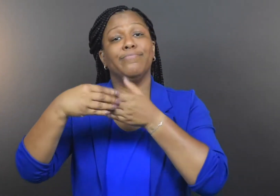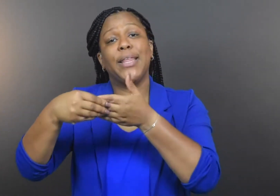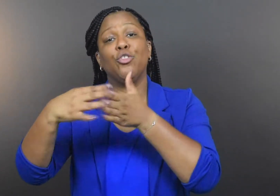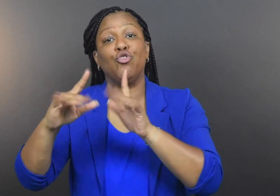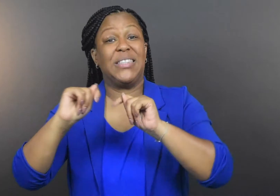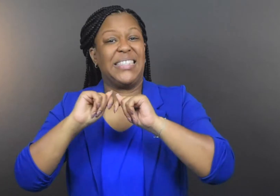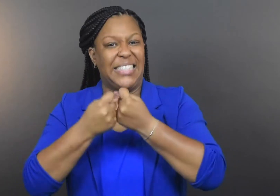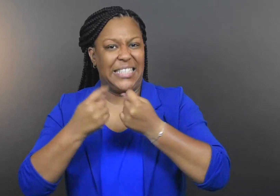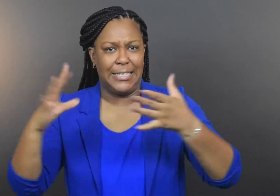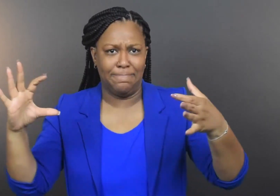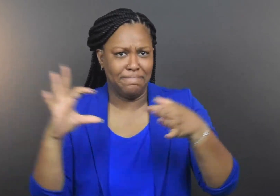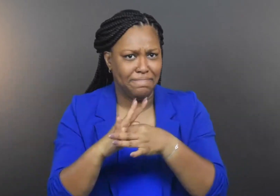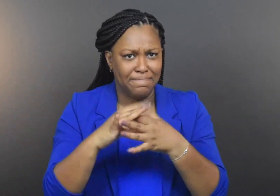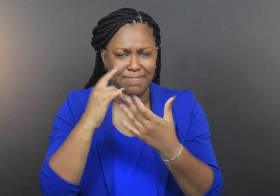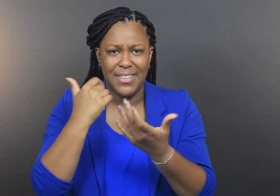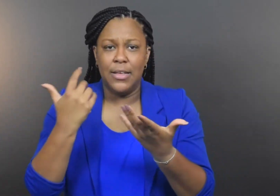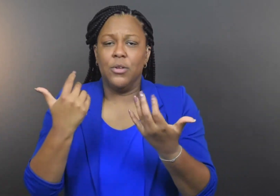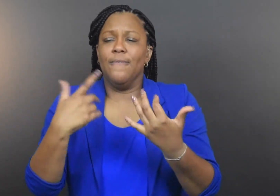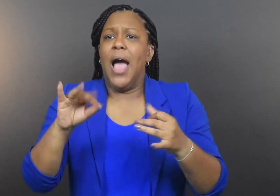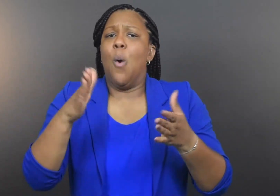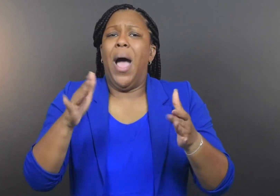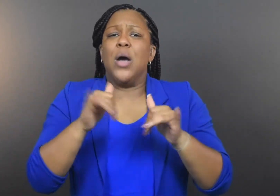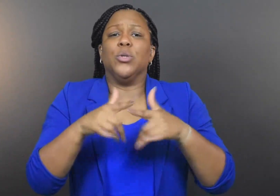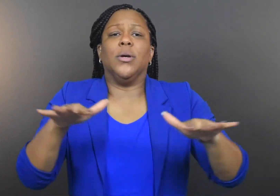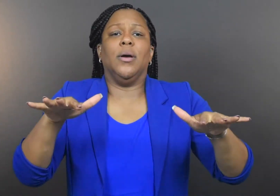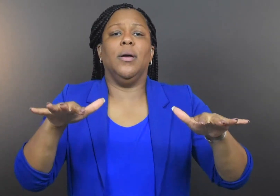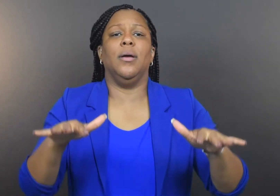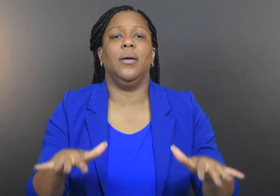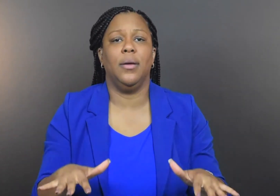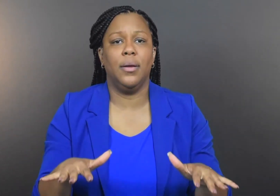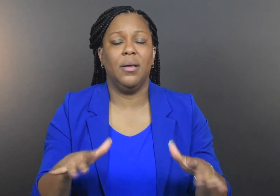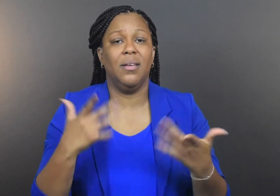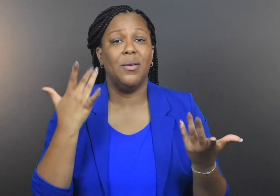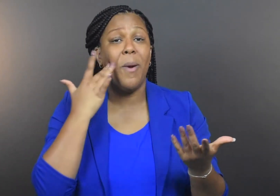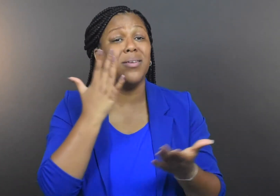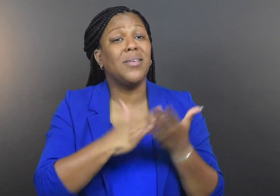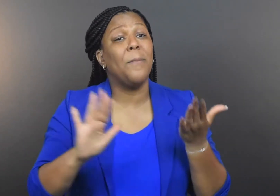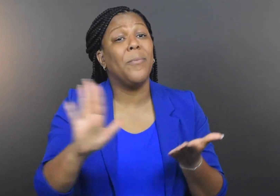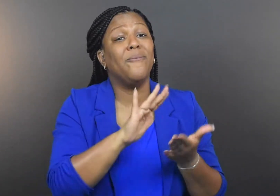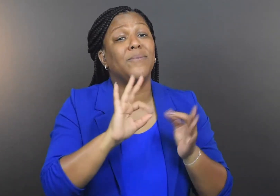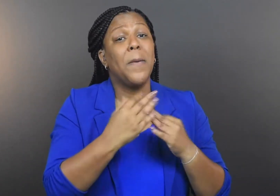and a Jewish faith leader teamed up to help ease the pain of missing in-person services.